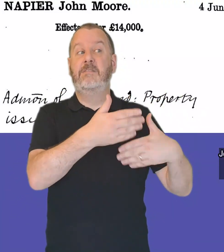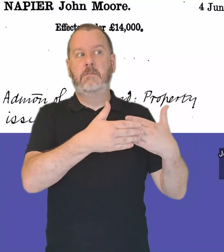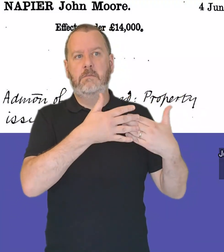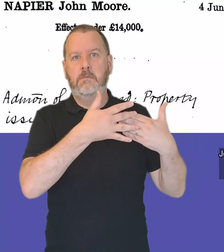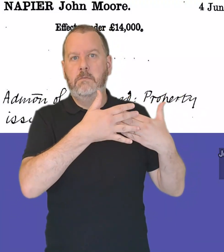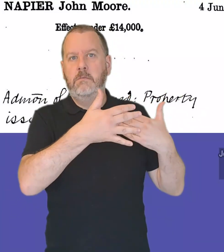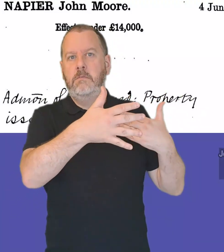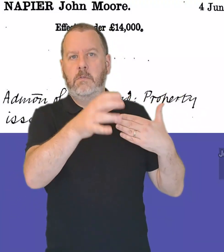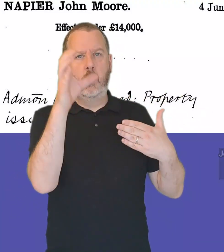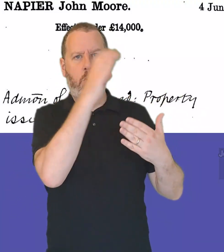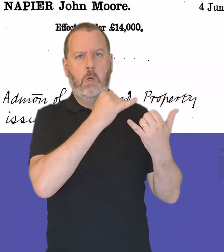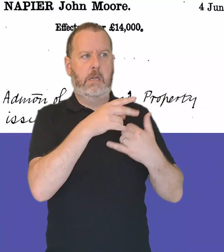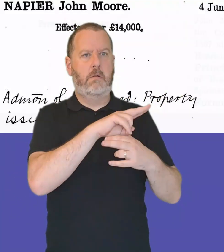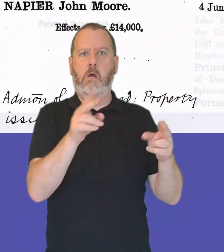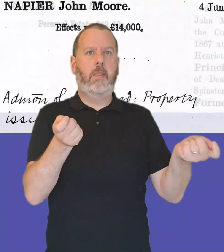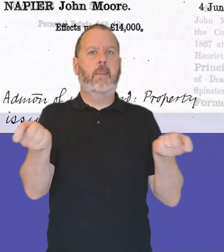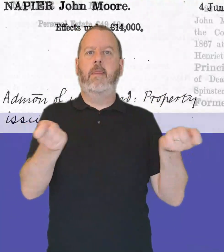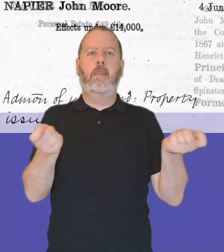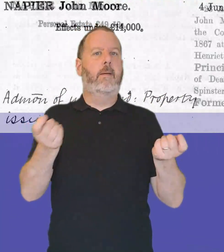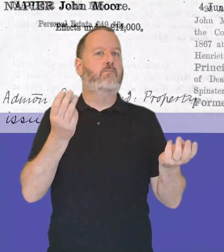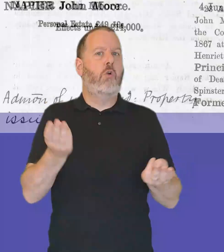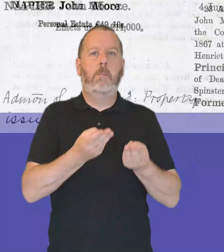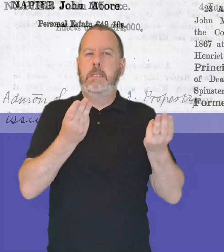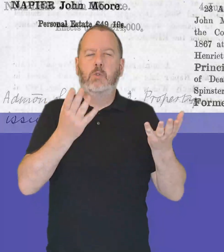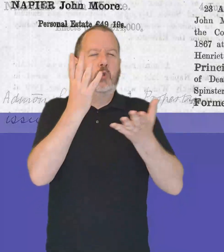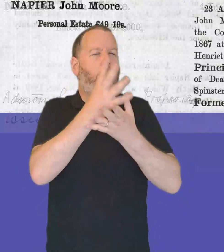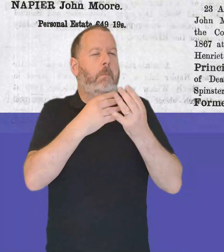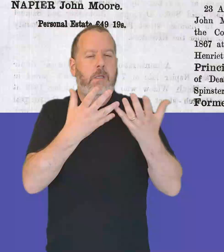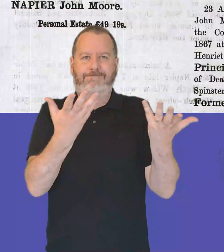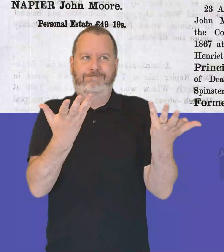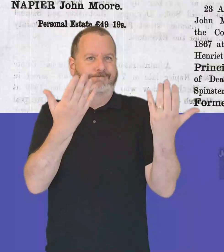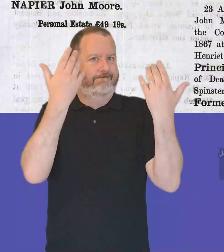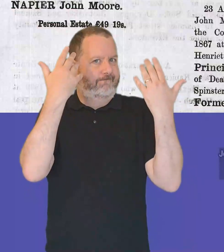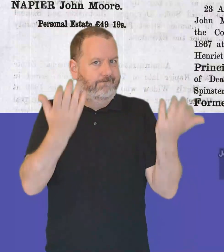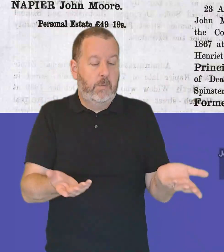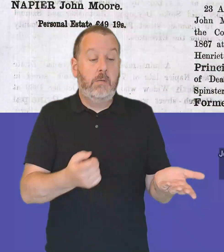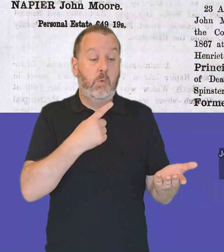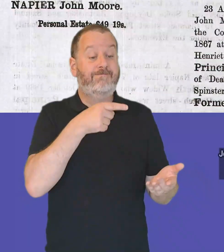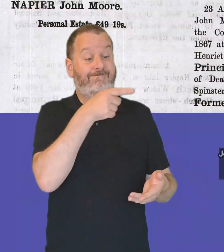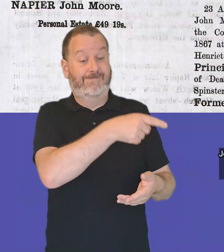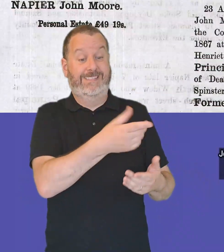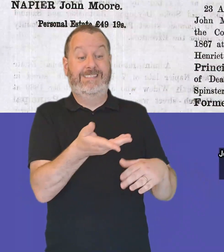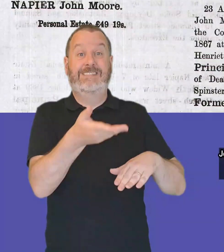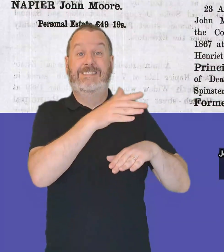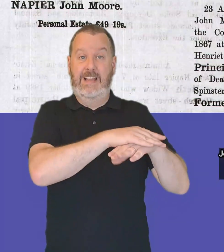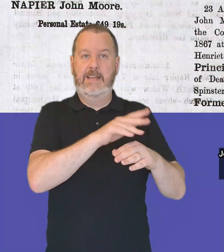It appears that his wife however did not do this by the time she died in 1888.